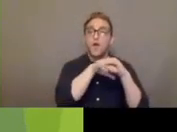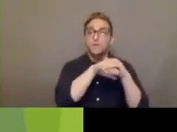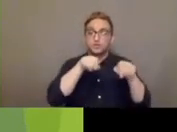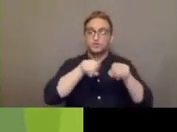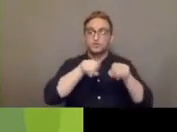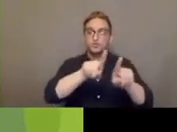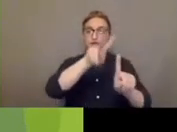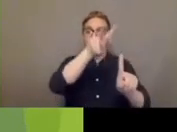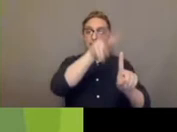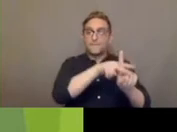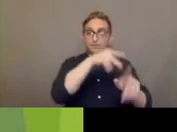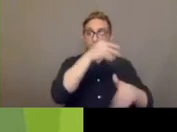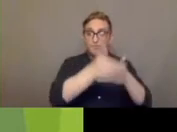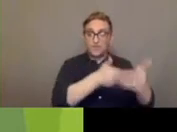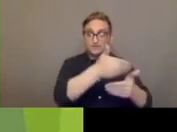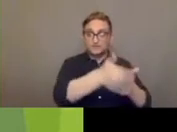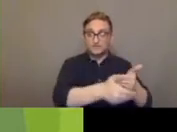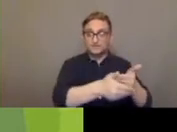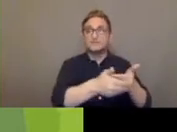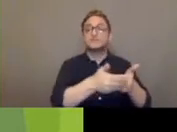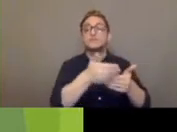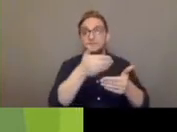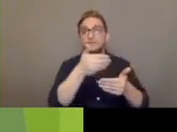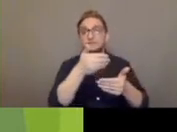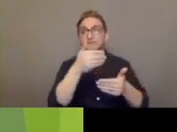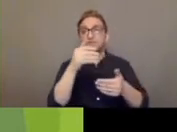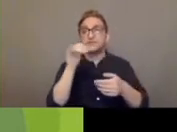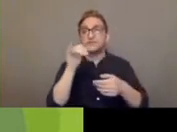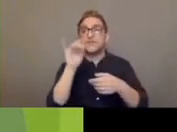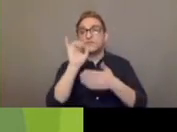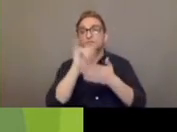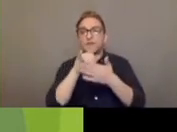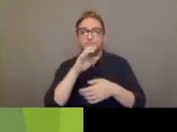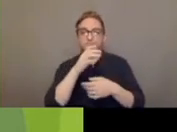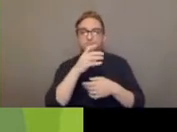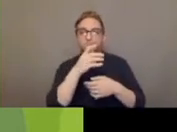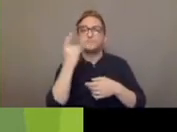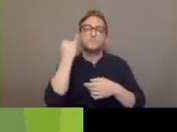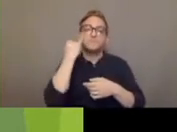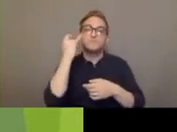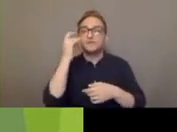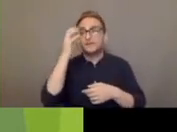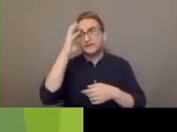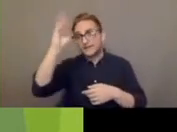So in talking about accessing the process. Let's say you are on a business' website and